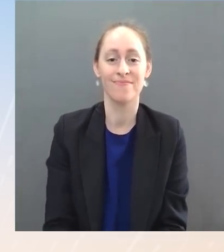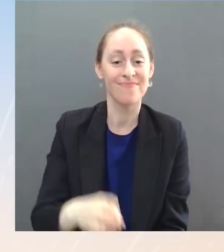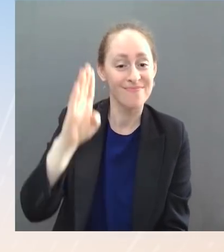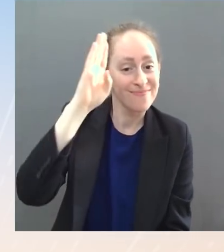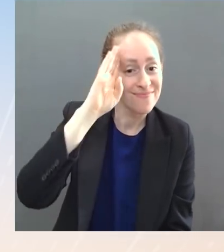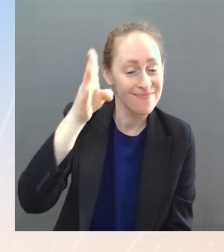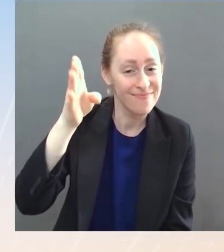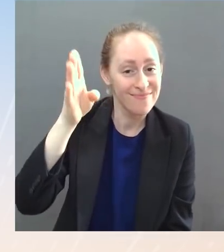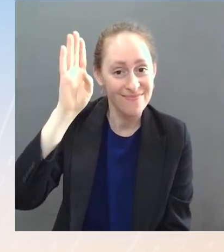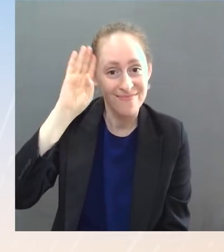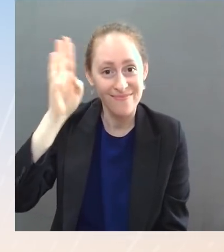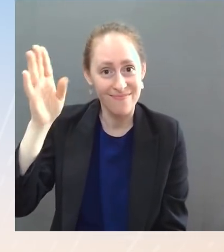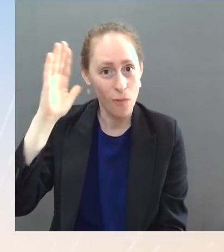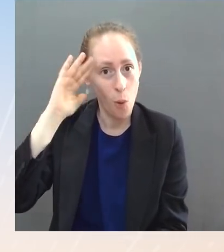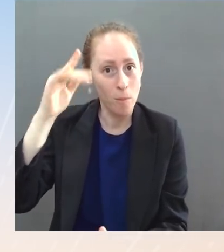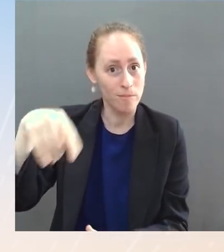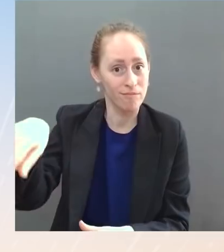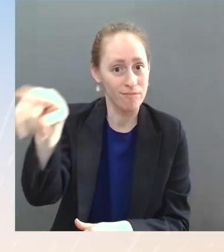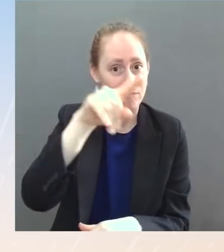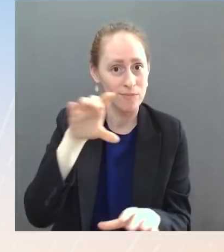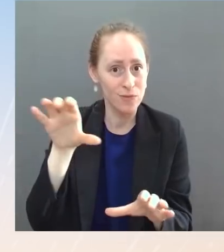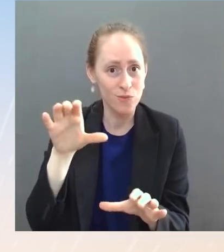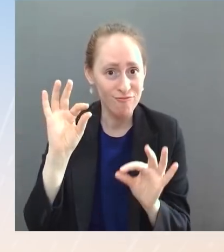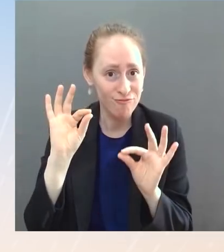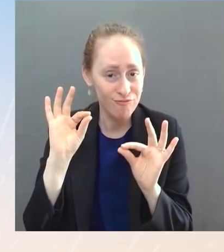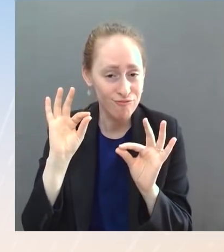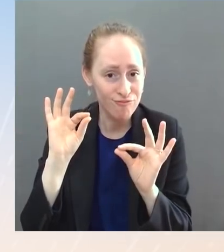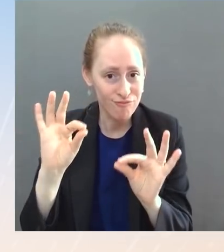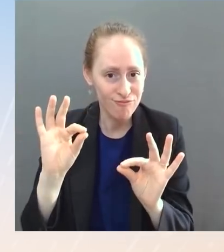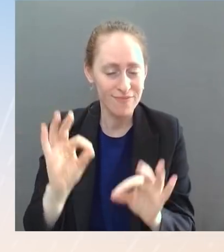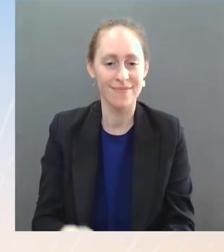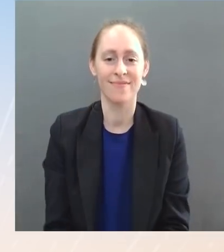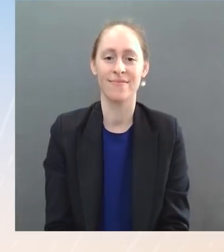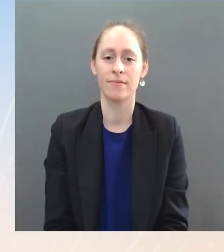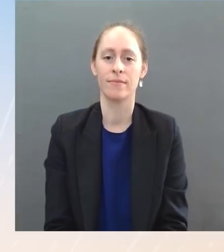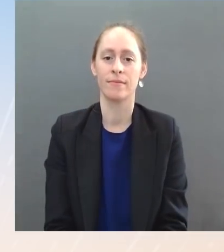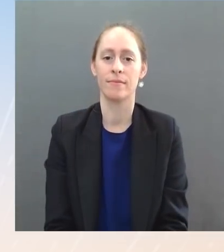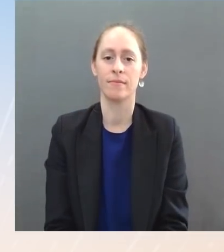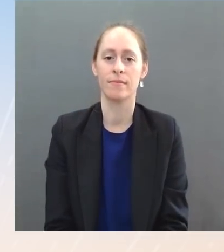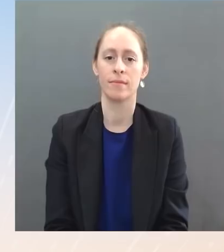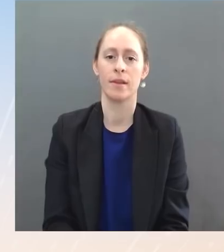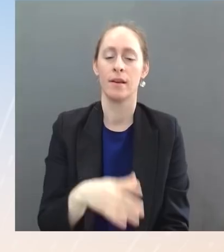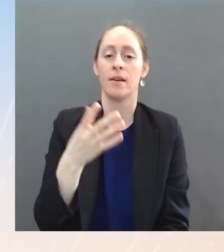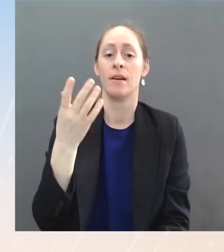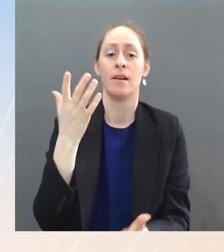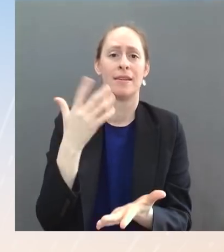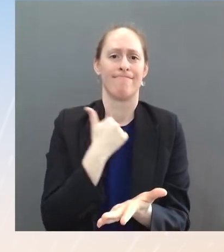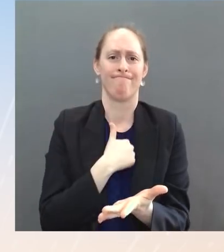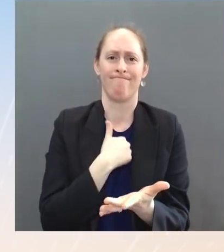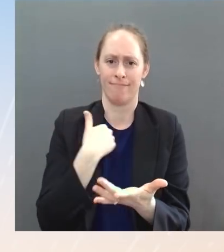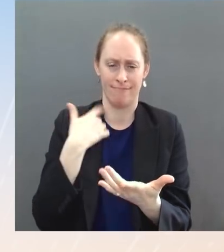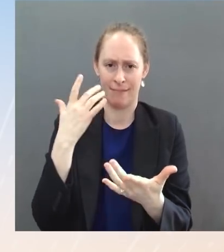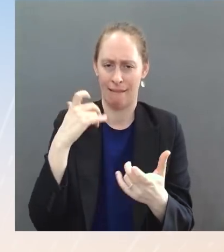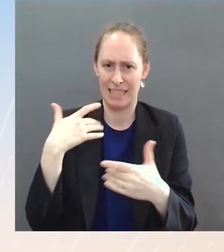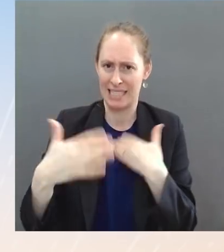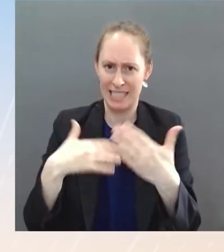my remarks are not going to be so brief because I have a number of points I want to get through before opening it to questions.